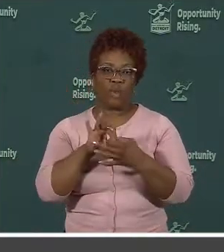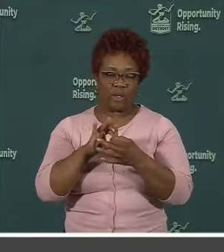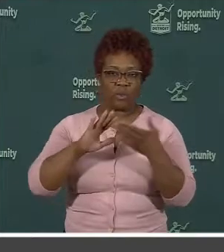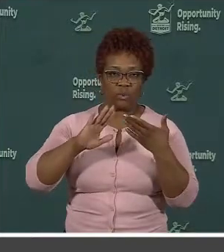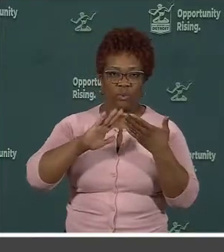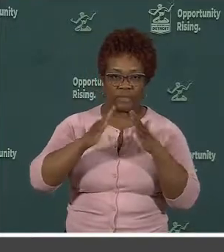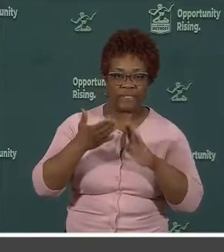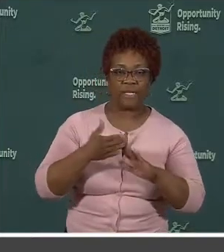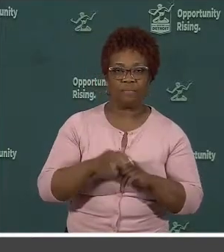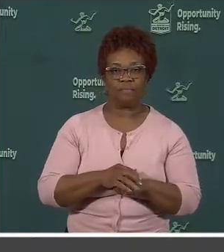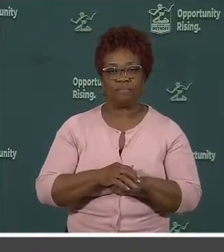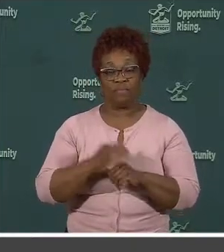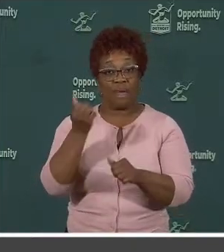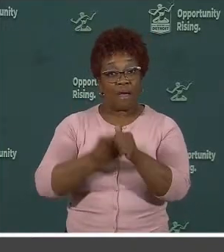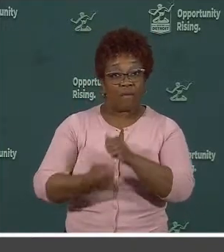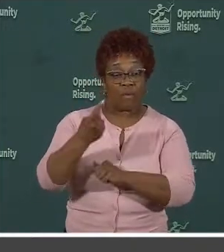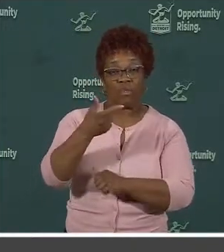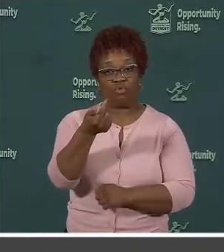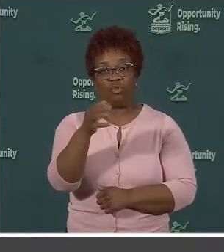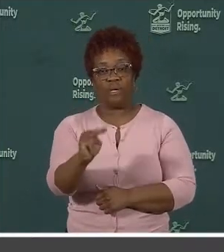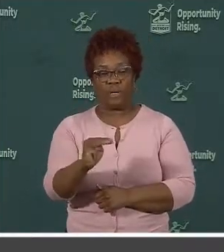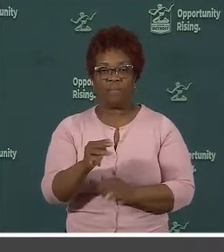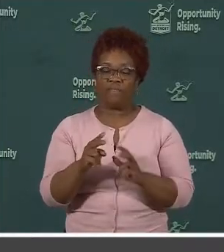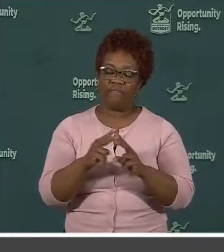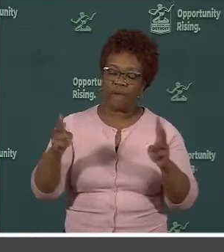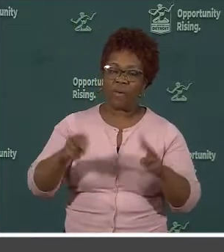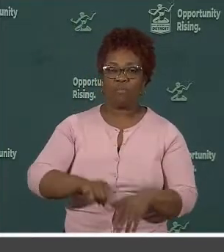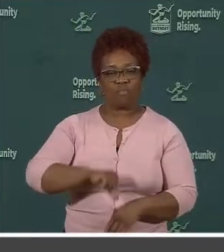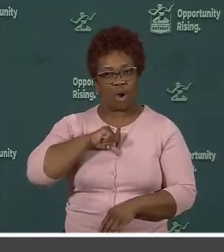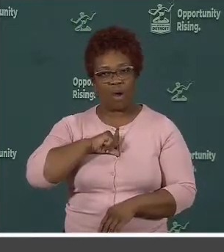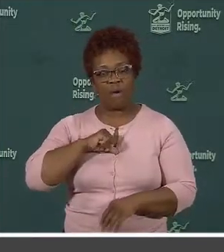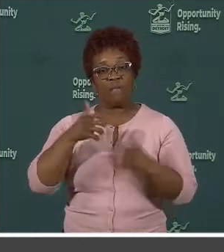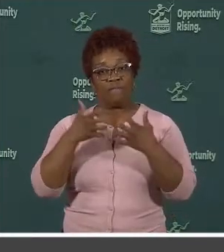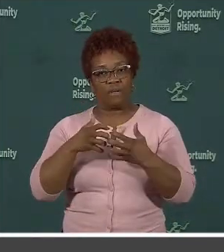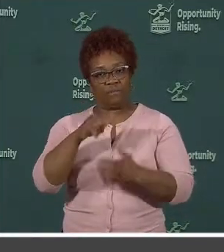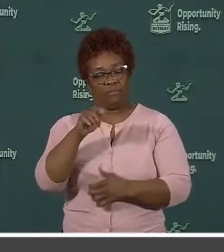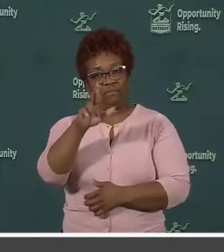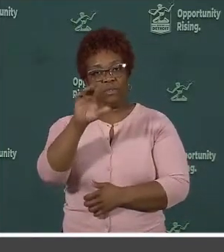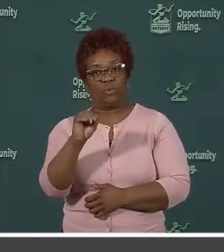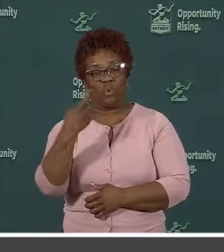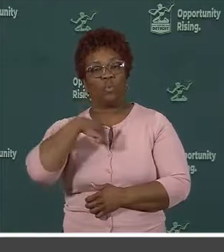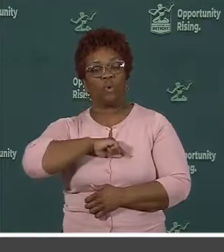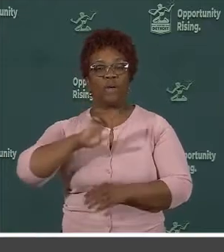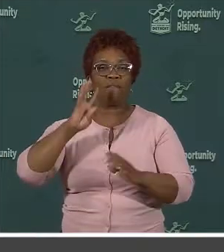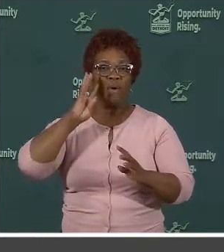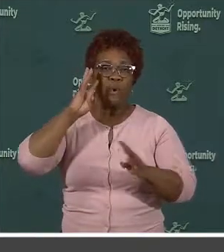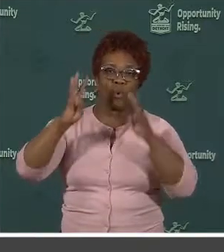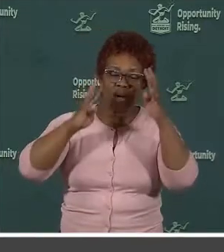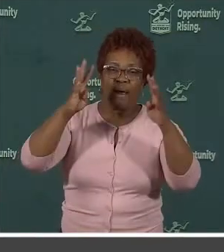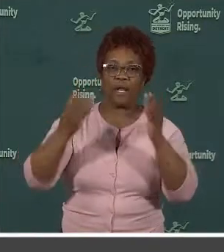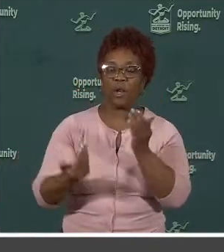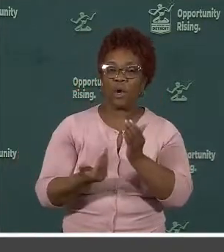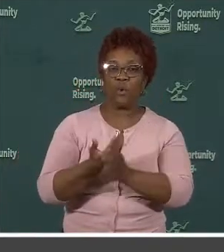GENERAL MOTORS ARE EXTREMELY PROUD OF FACTORY ZERO WHERE WE'VE CREATED A BRAND NEW FACTORY OF THE FUTURE INSIDE